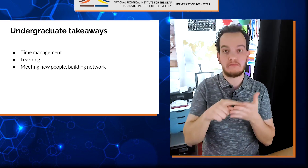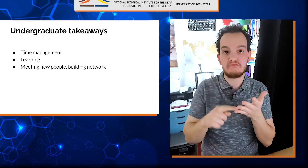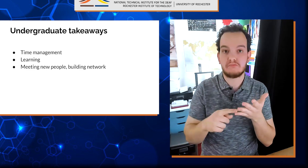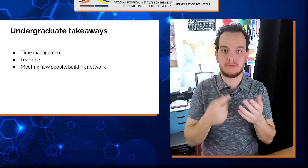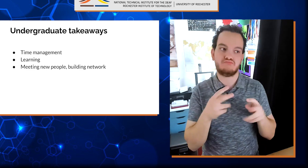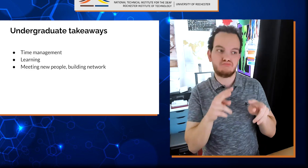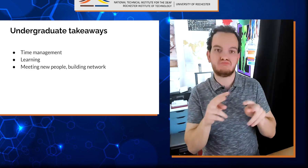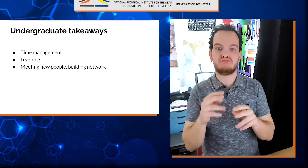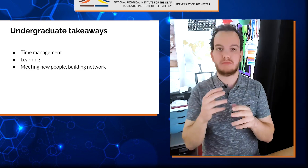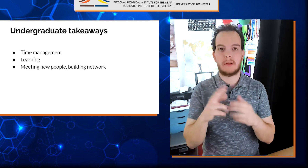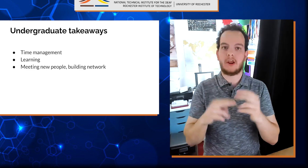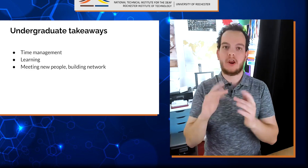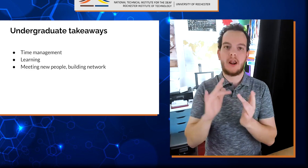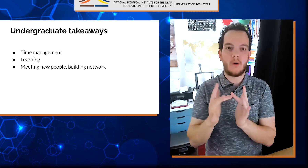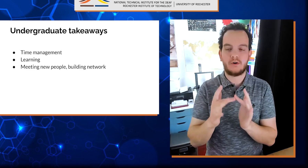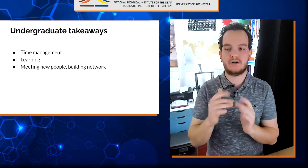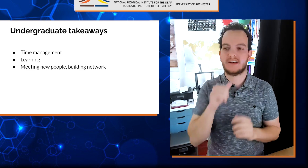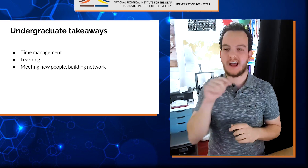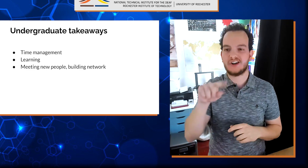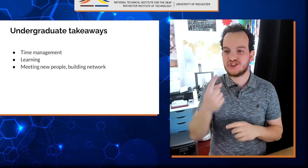that I could collaborate with them on.